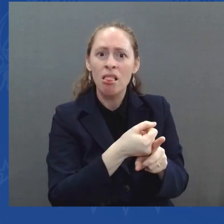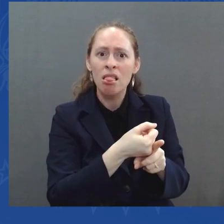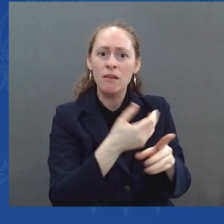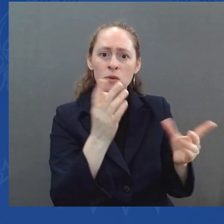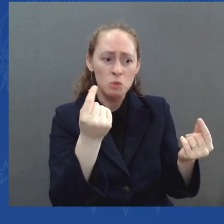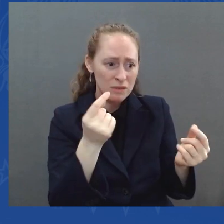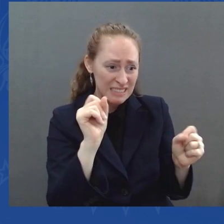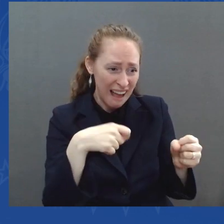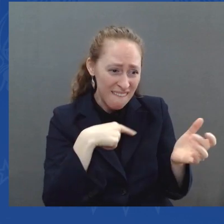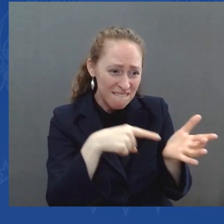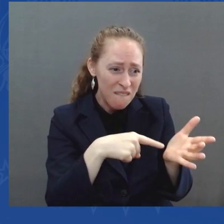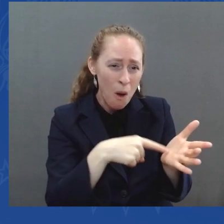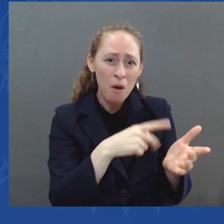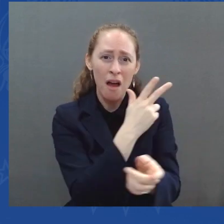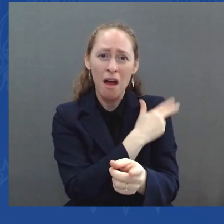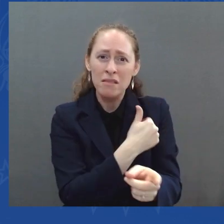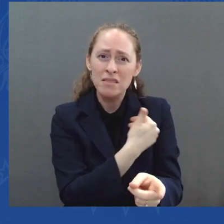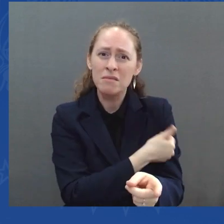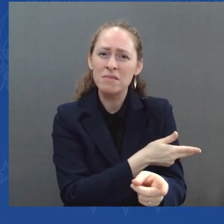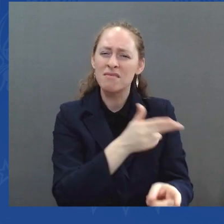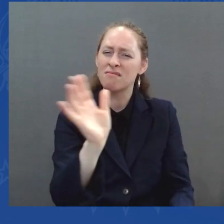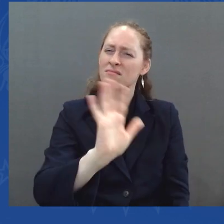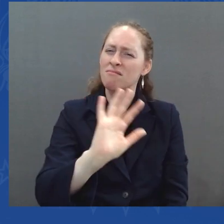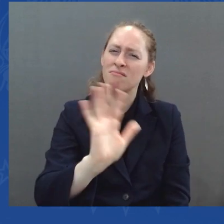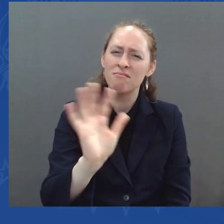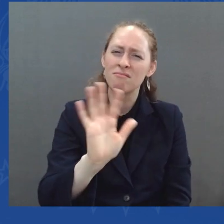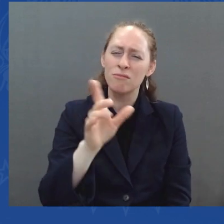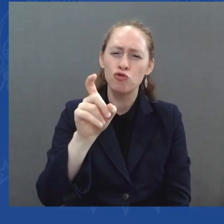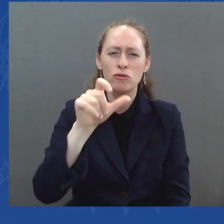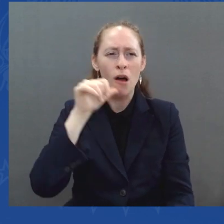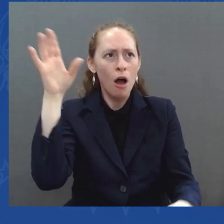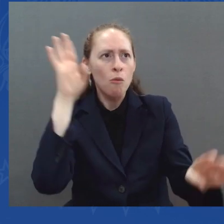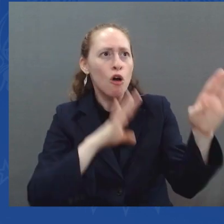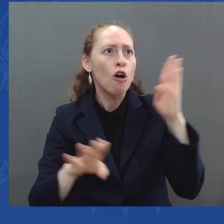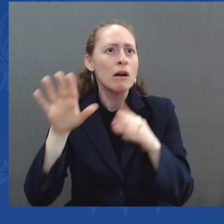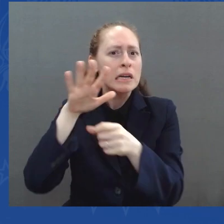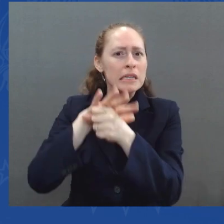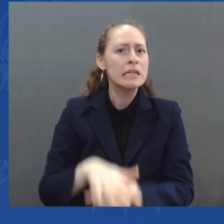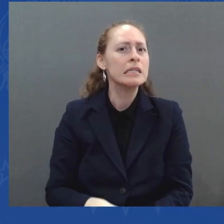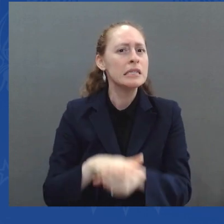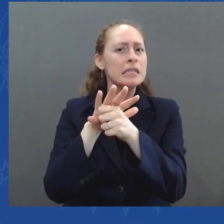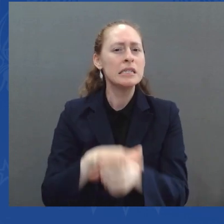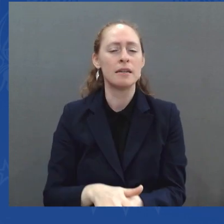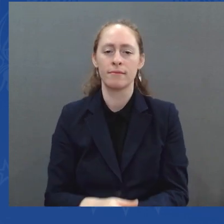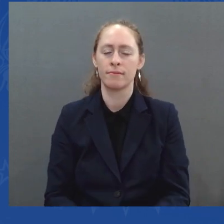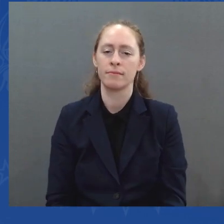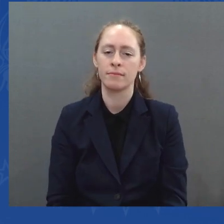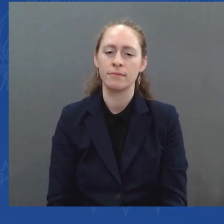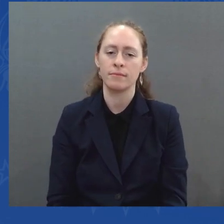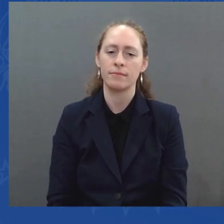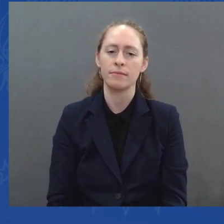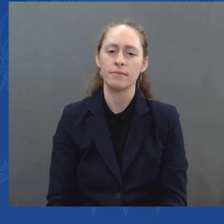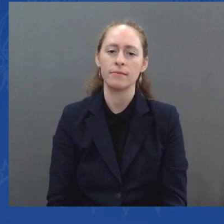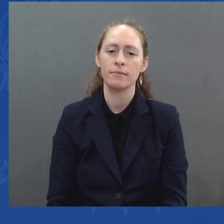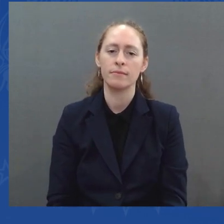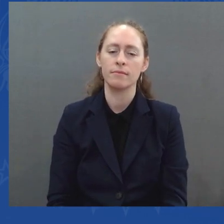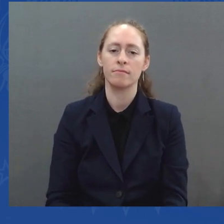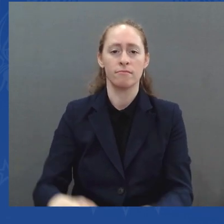that there's something worthy about public service and that the reason to run for office is for days like today.